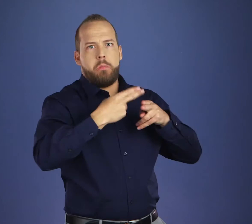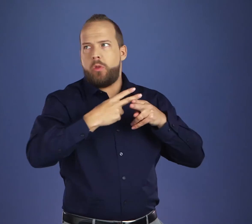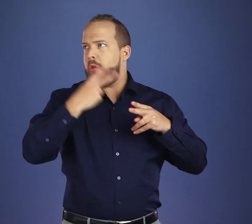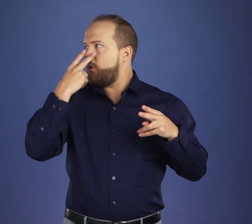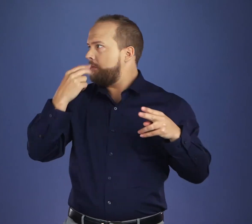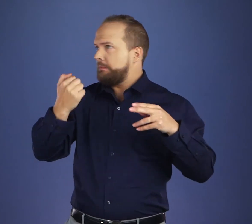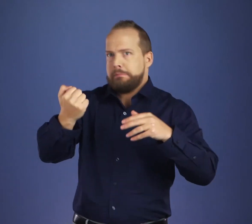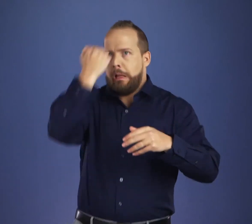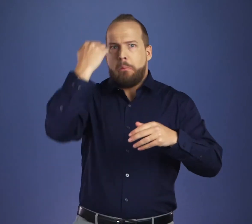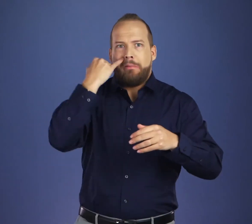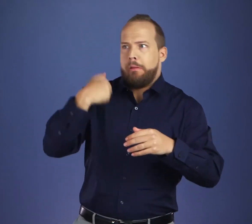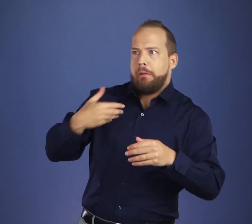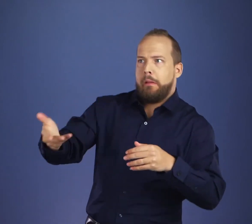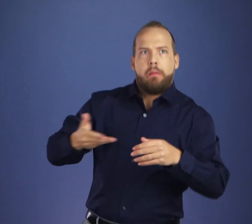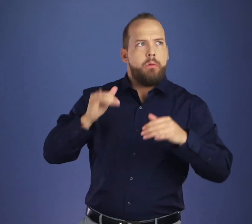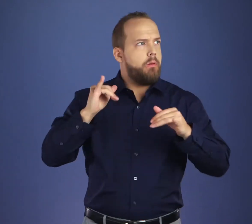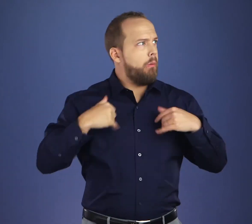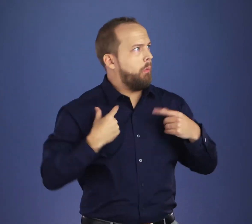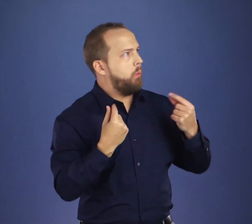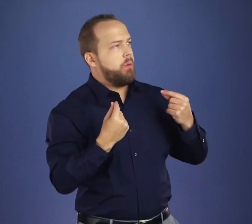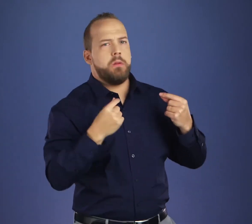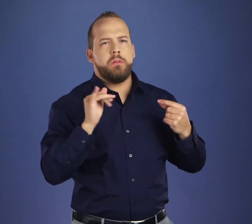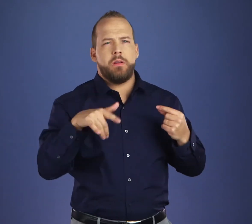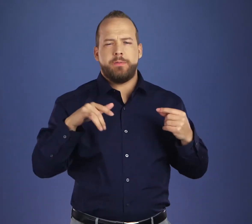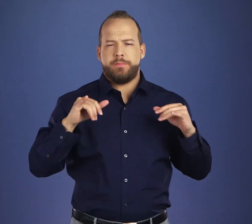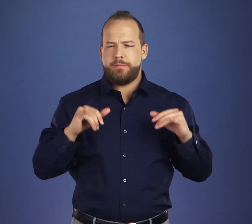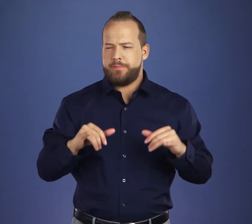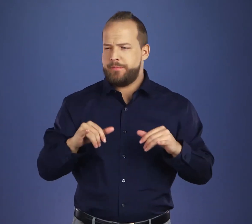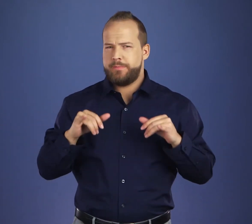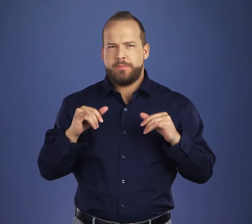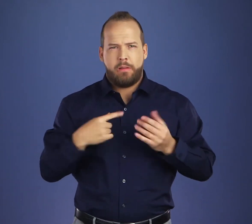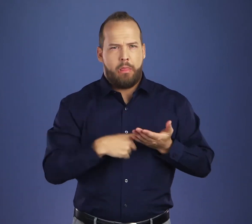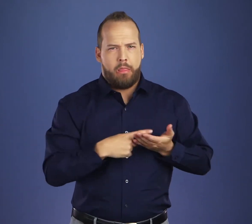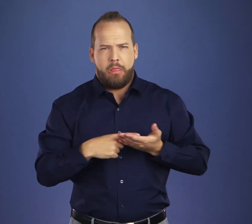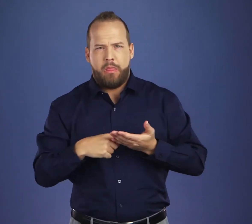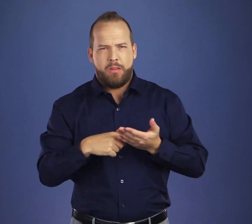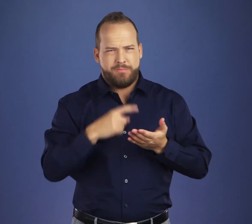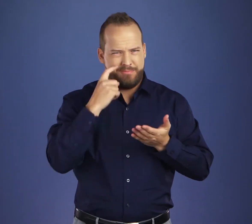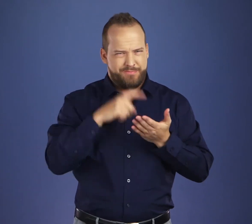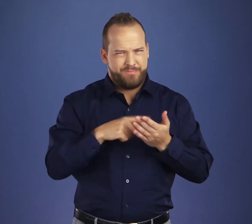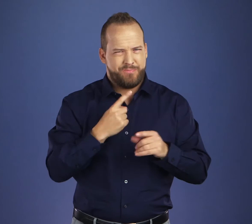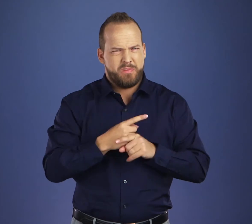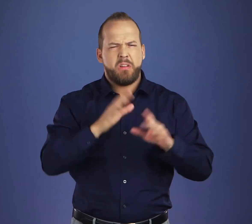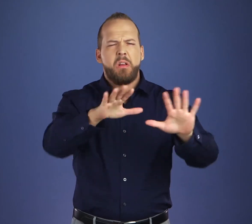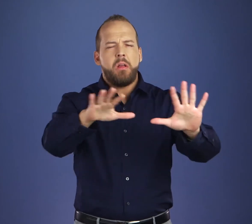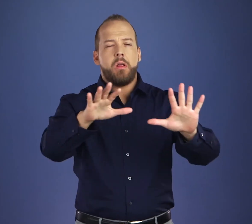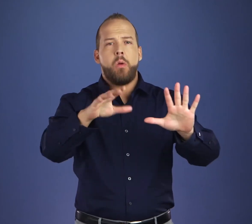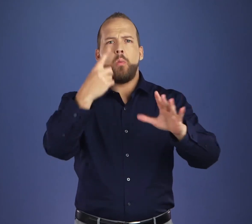We are much more afraid of what people might say than the trouble this strange alcoholic might bring.